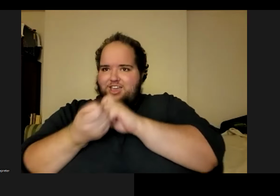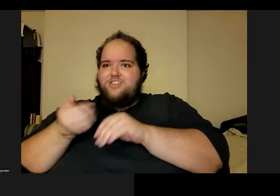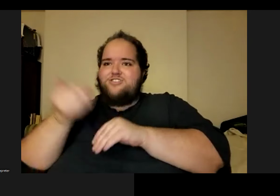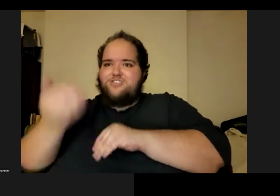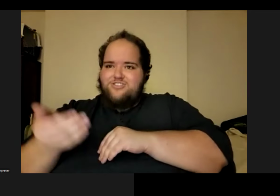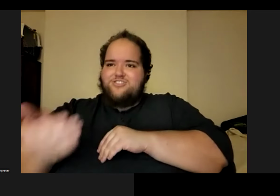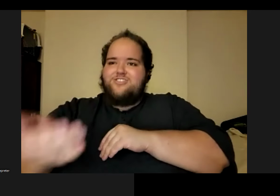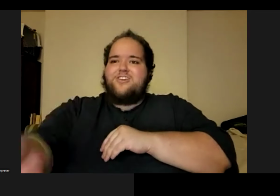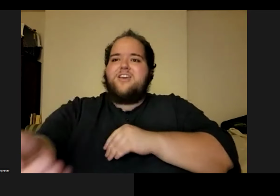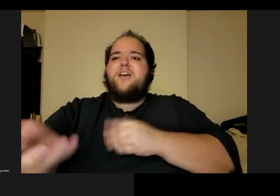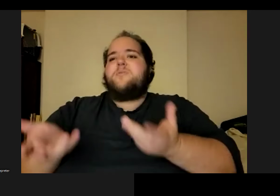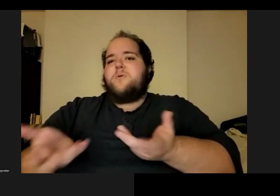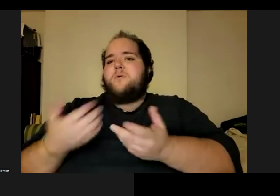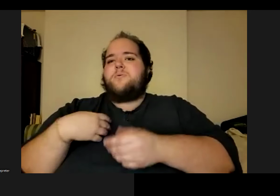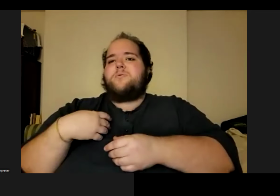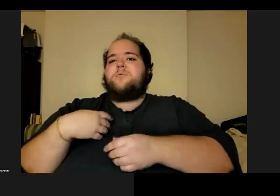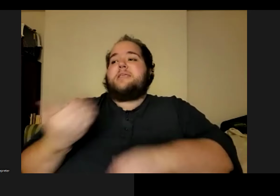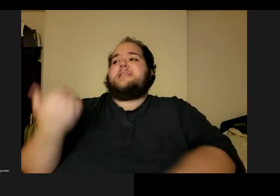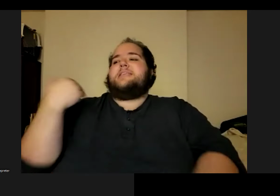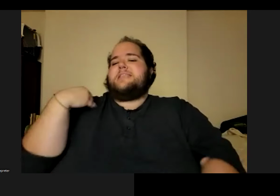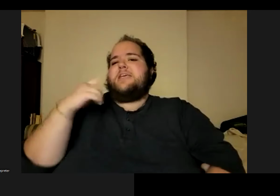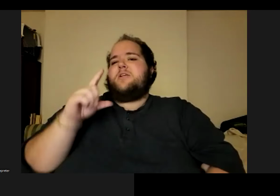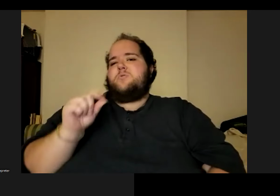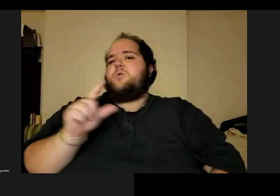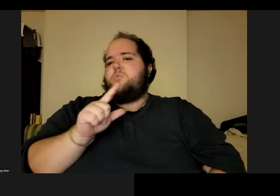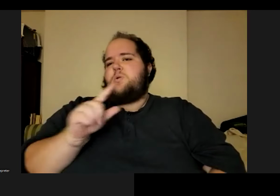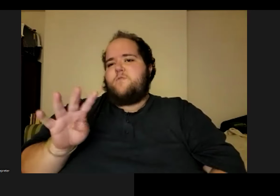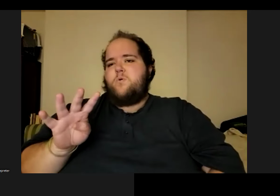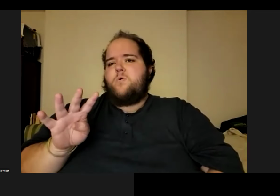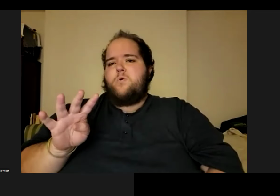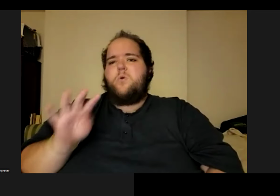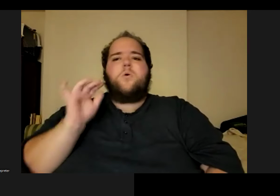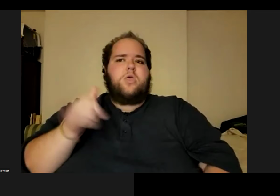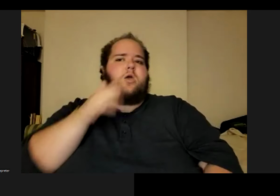It's going to be in 2024. I did this.